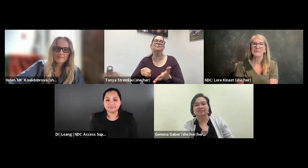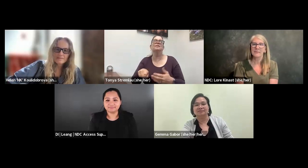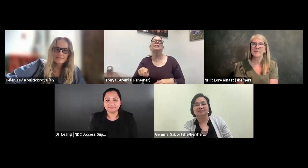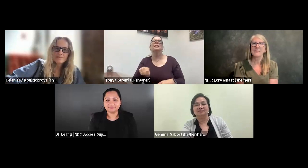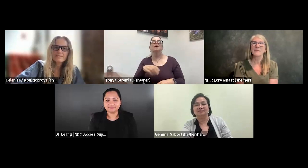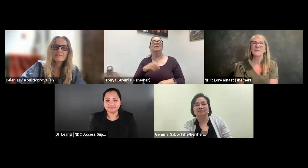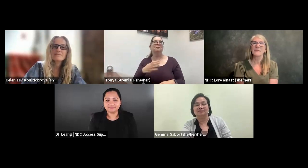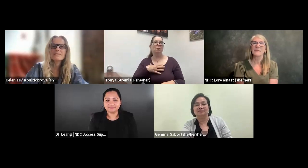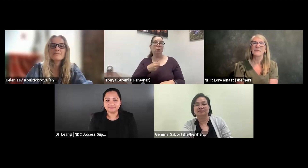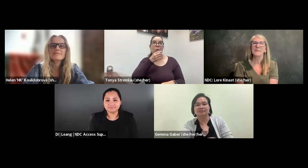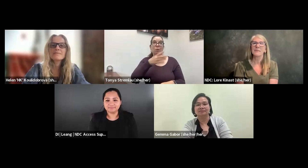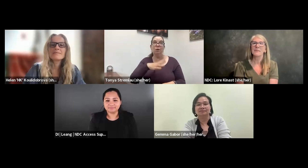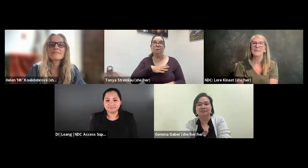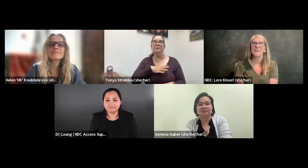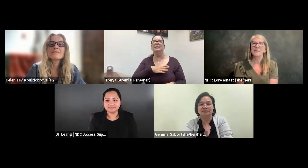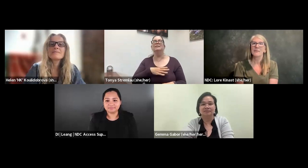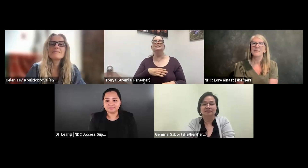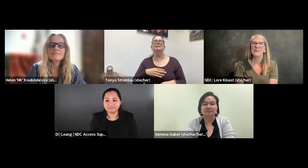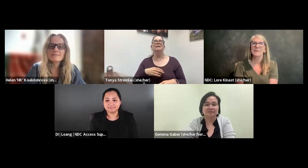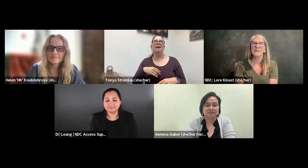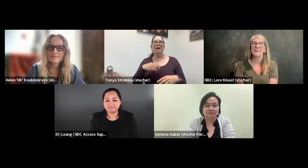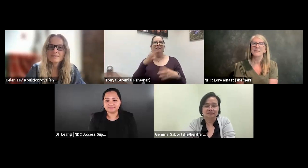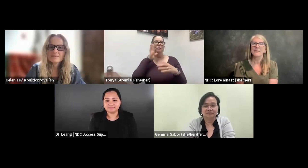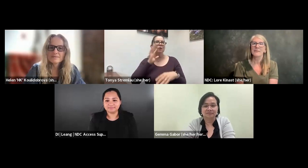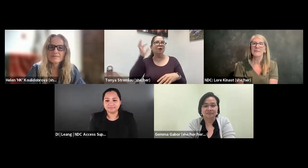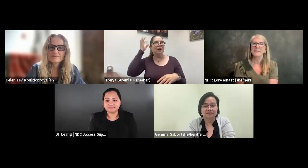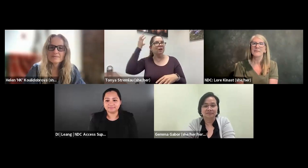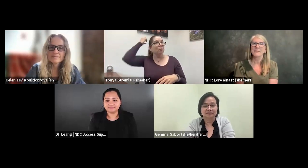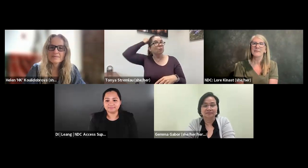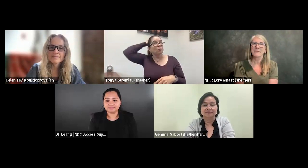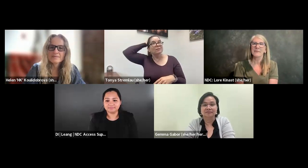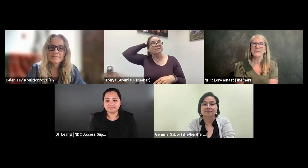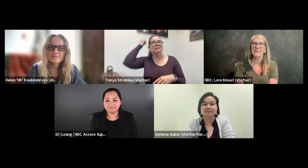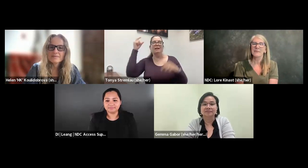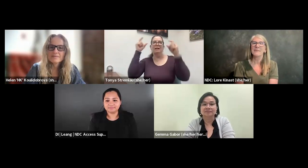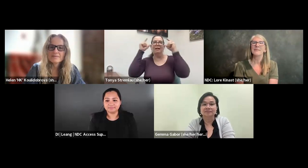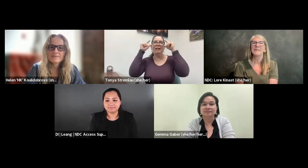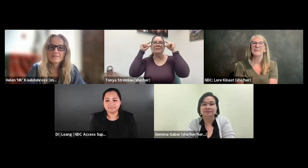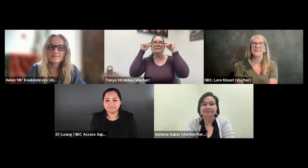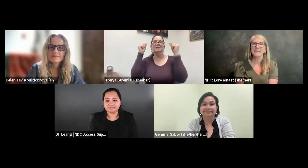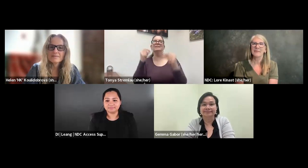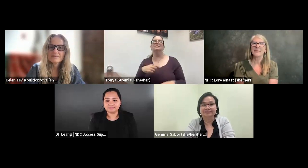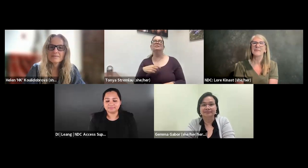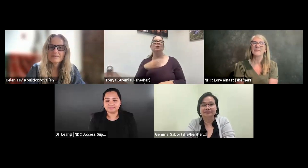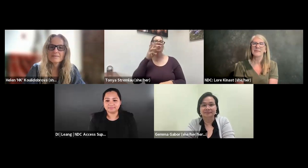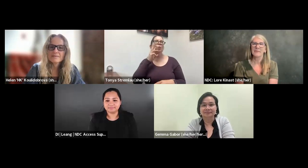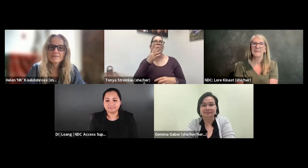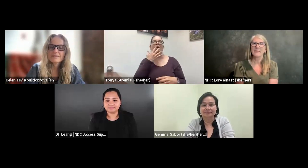But writing is my specialty. I'm a white woman with brown hair pulled back in a ponytail.